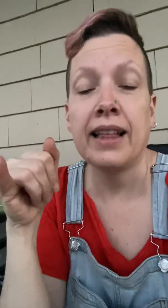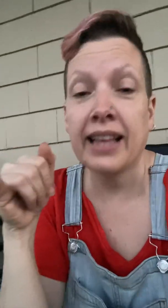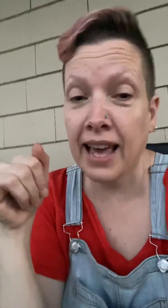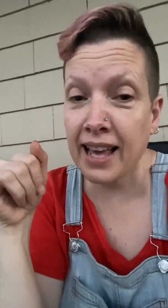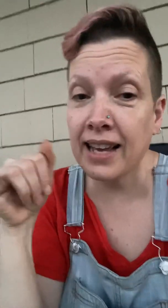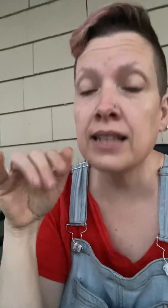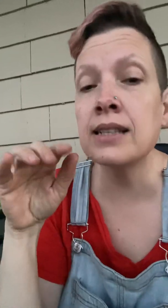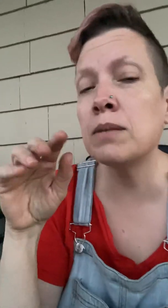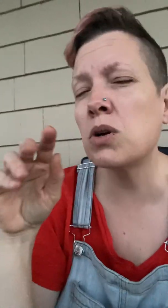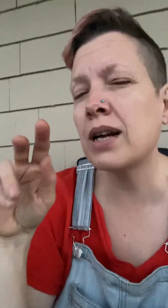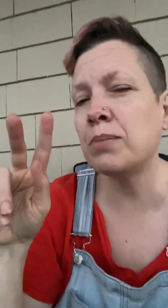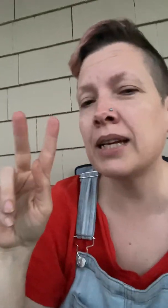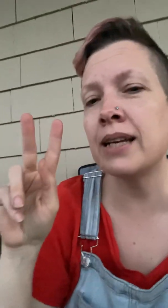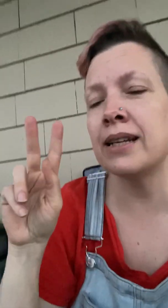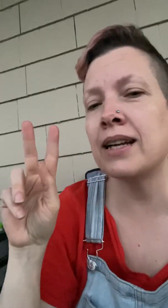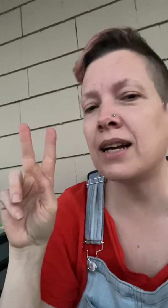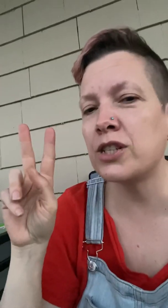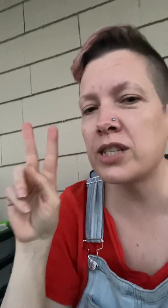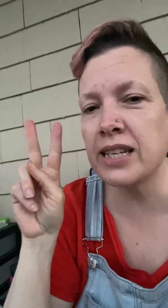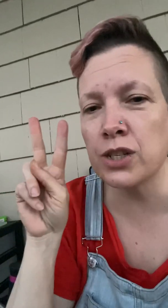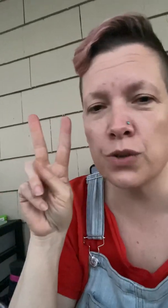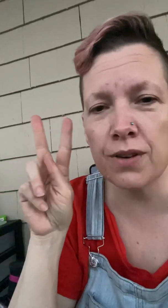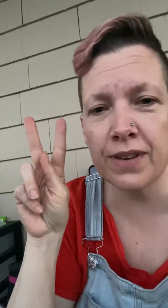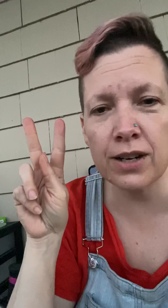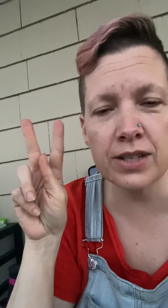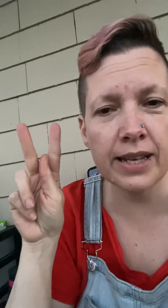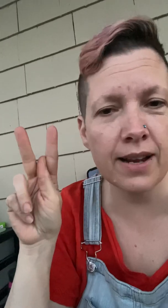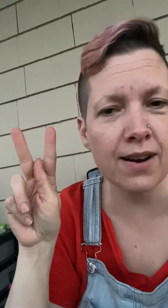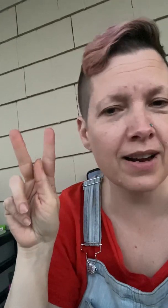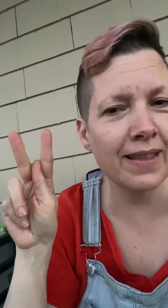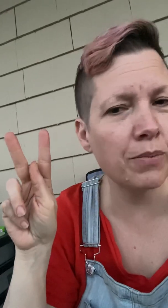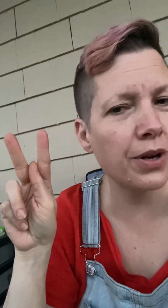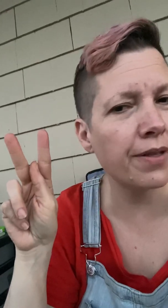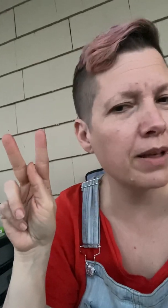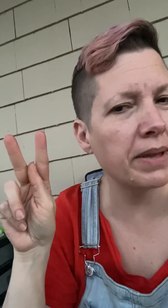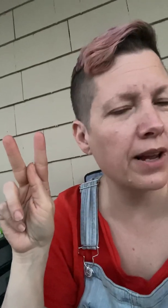K... it's a little more complicated, just stick two of your fingers in the air and then put your thumb in there.